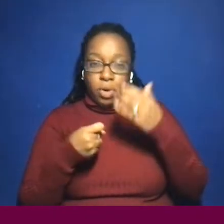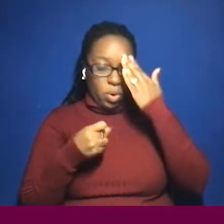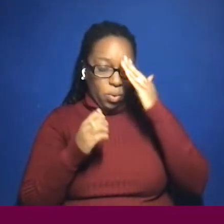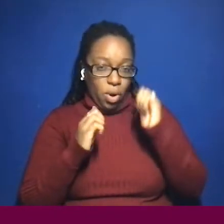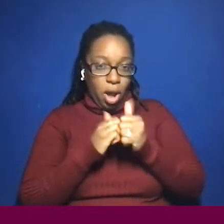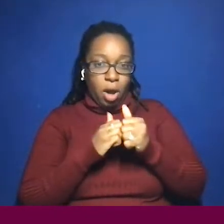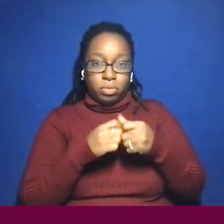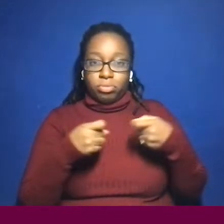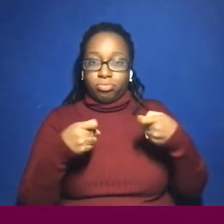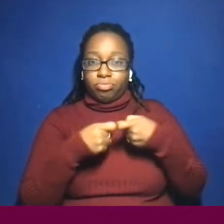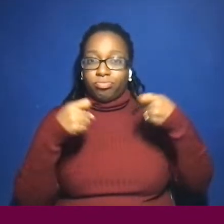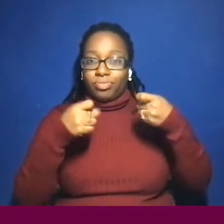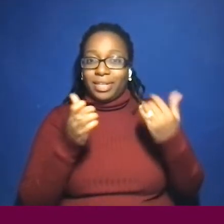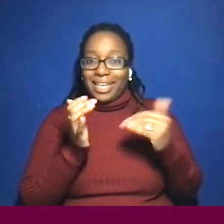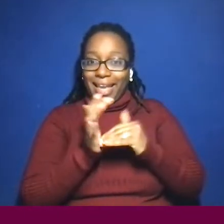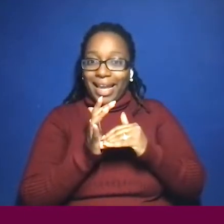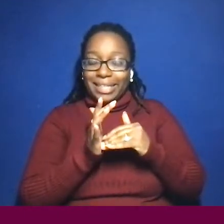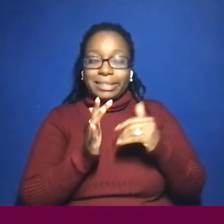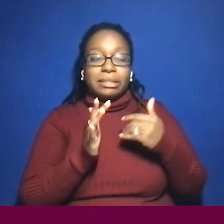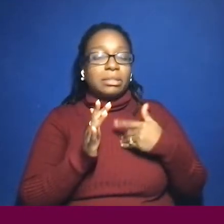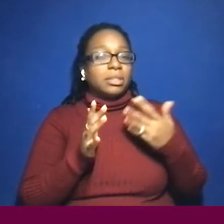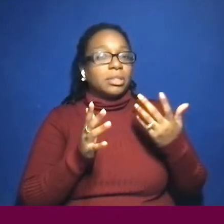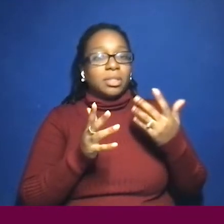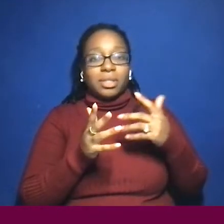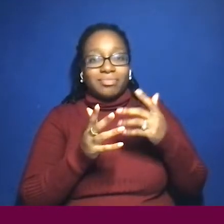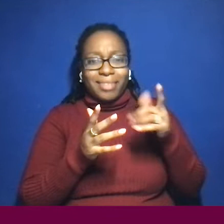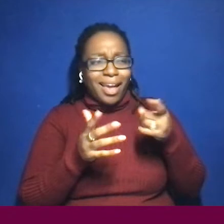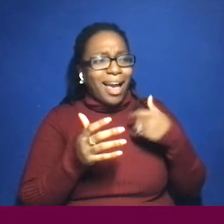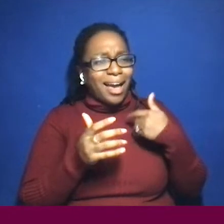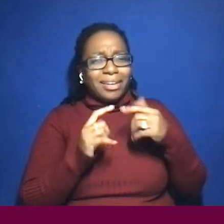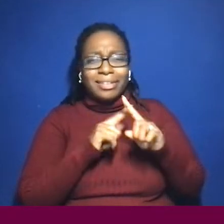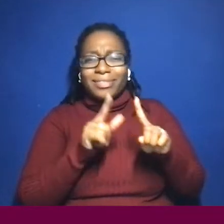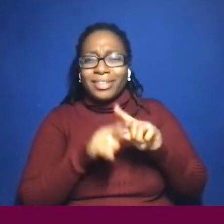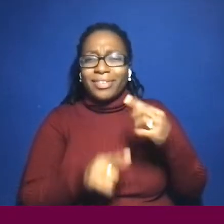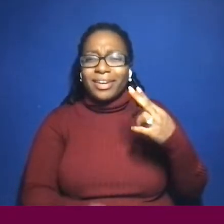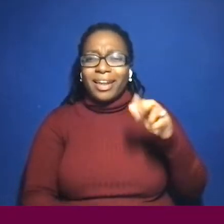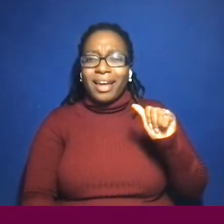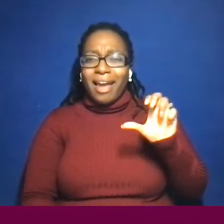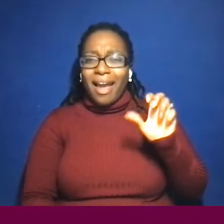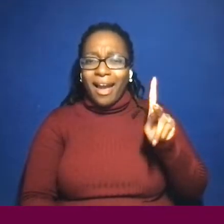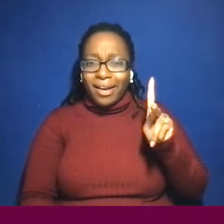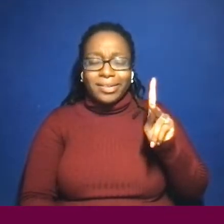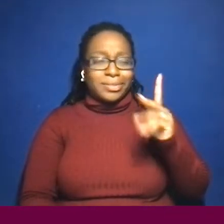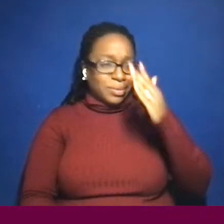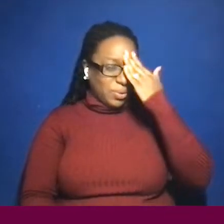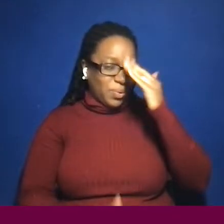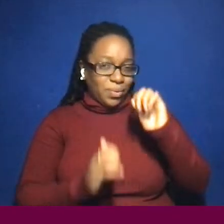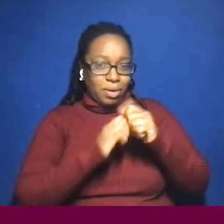river that ran through town and they did all sorts of hacks to keep going at that time. And